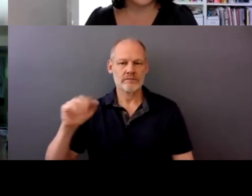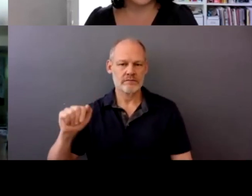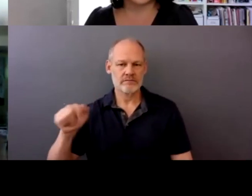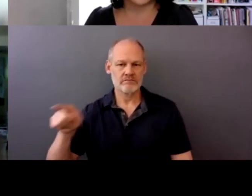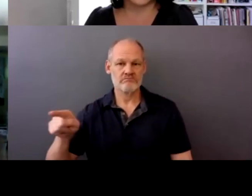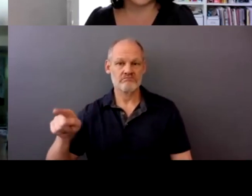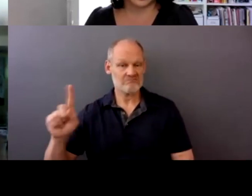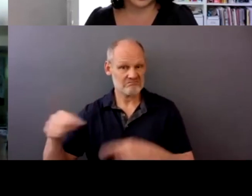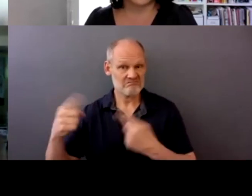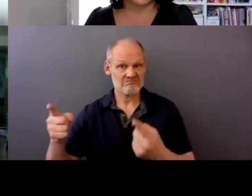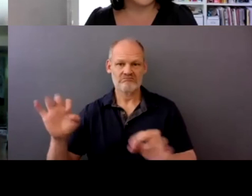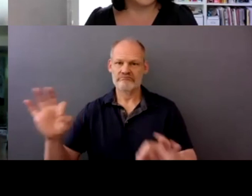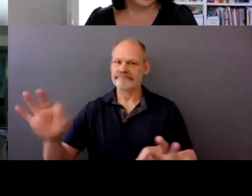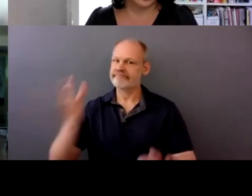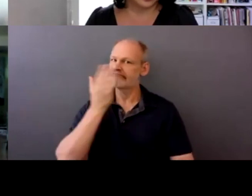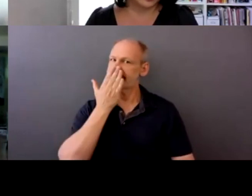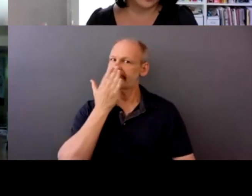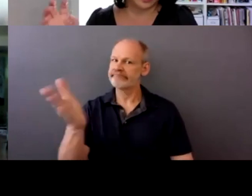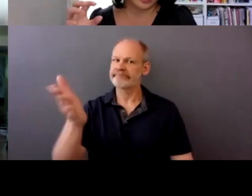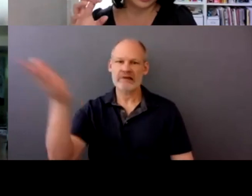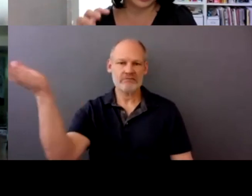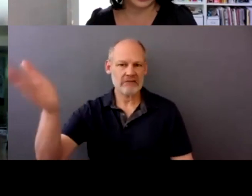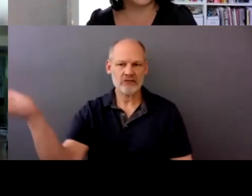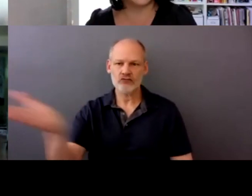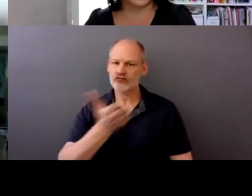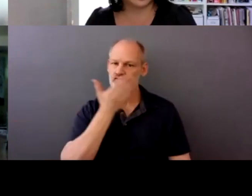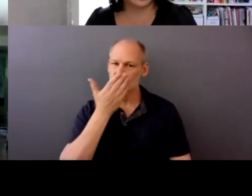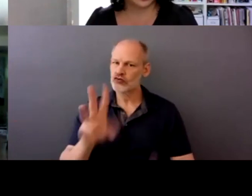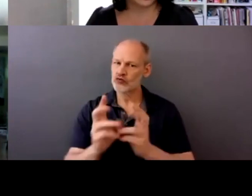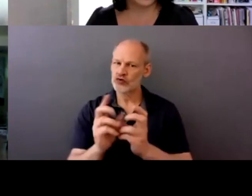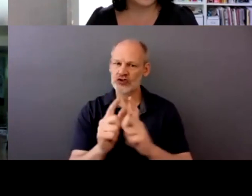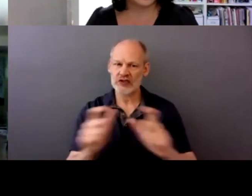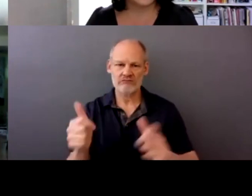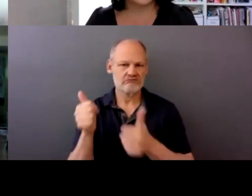and they have recently added modules focused specifically on digital accessibility.